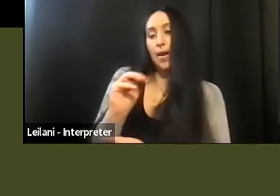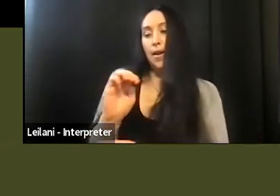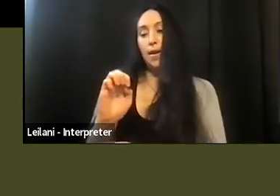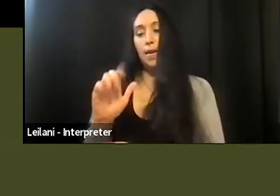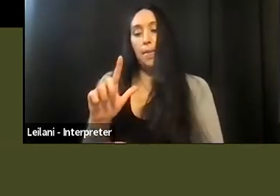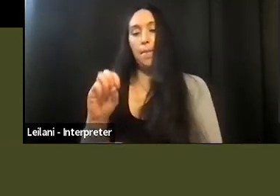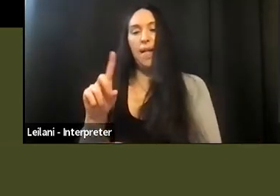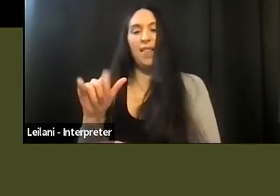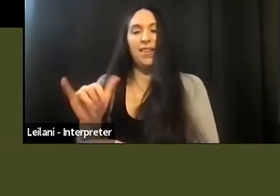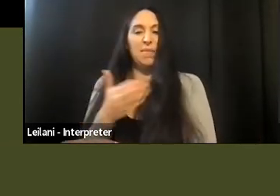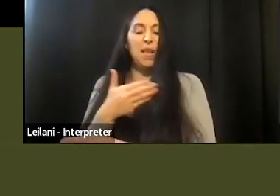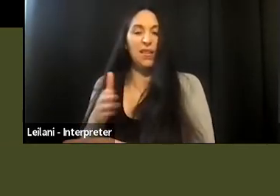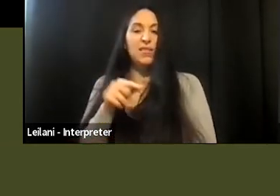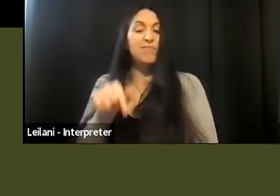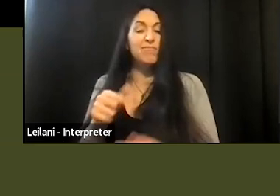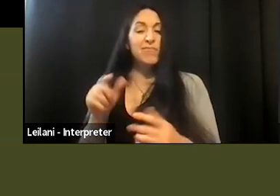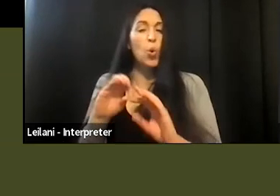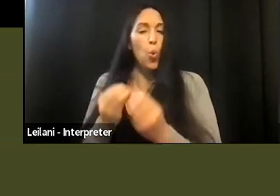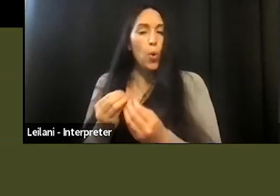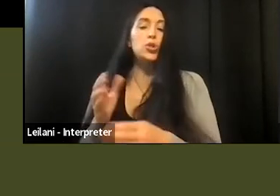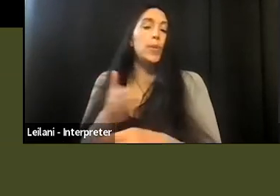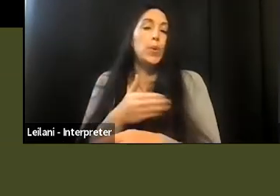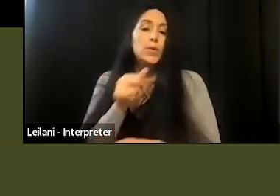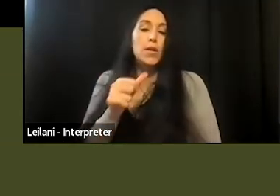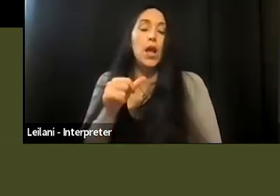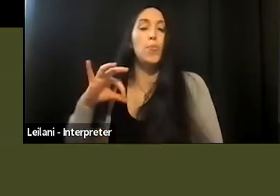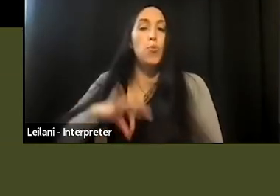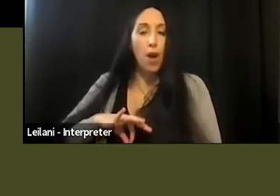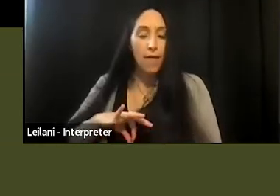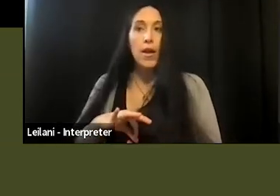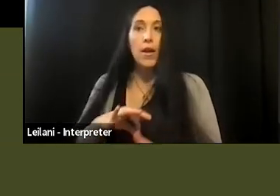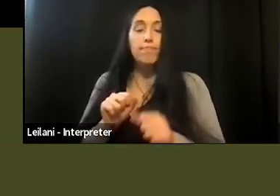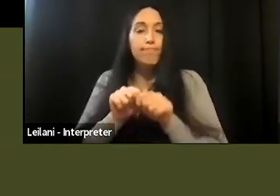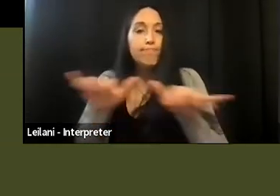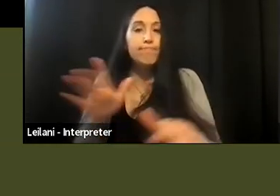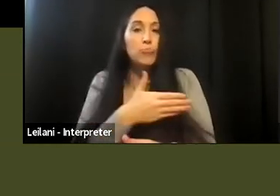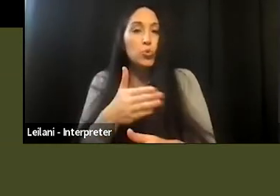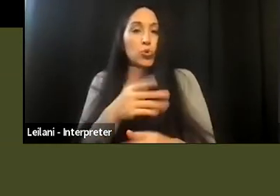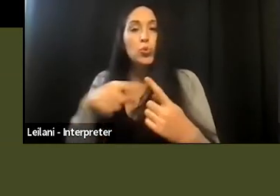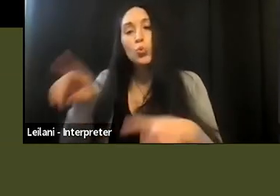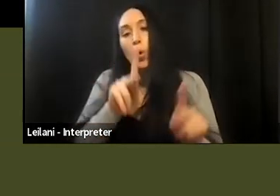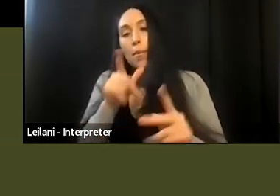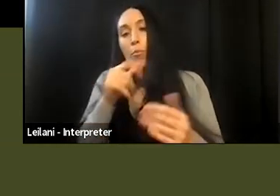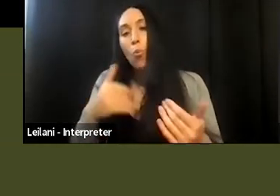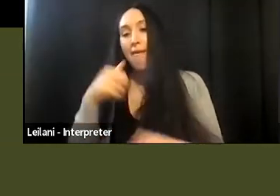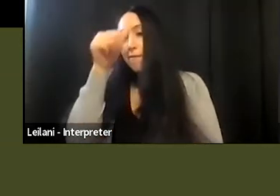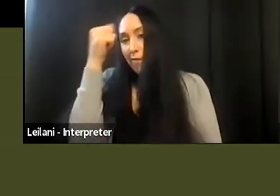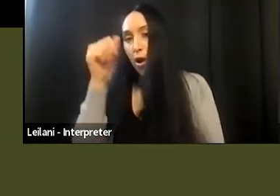that brings musical experiences to those with Alzheimer's and all different abilities as well.